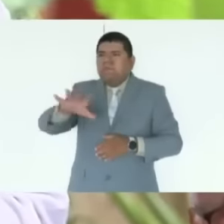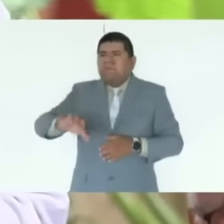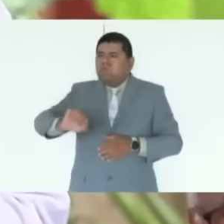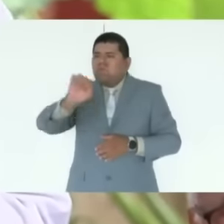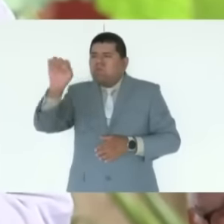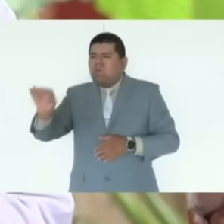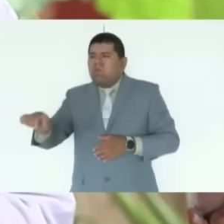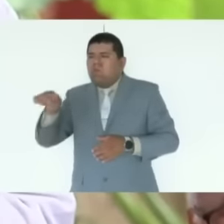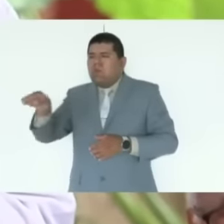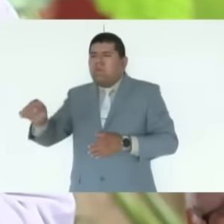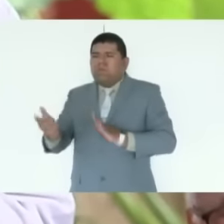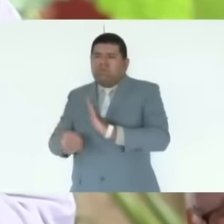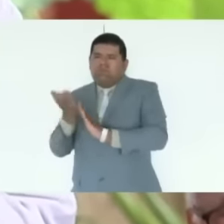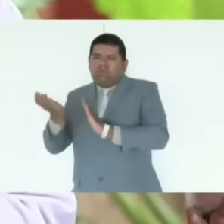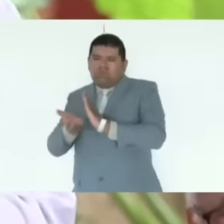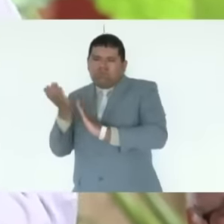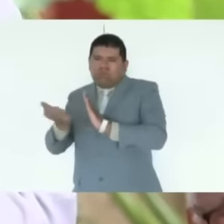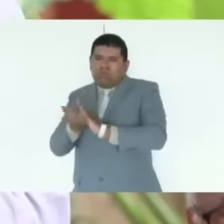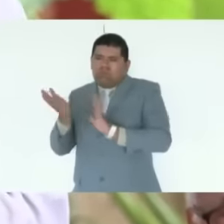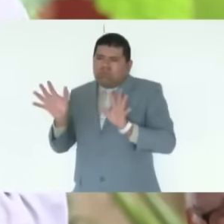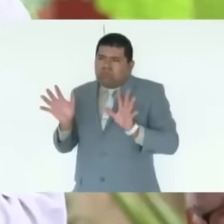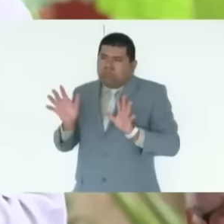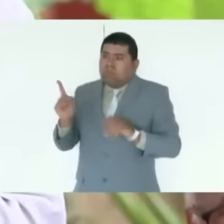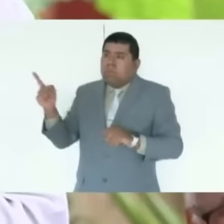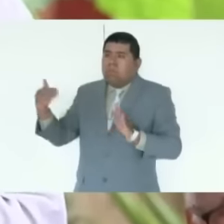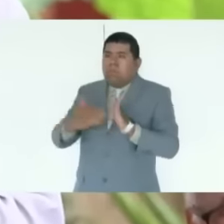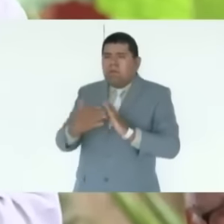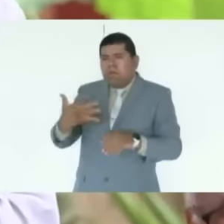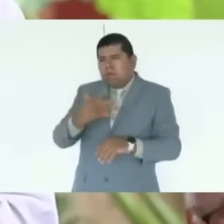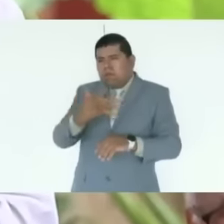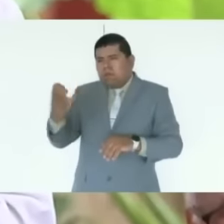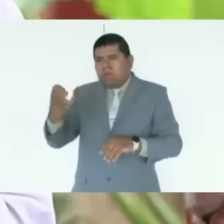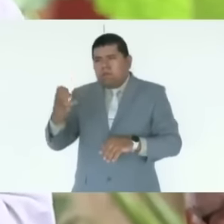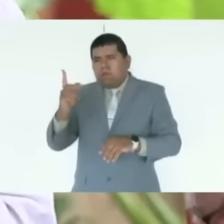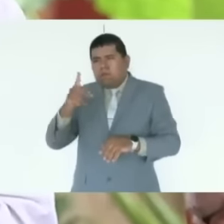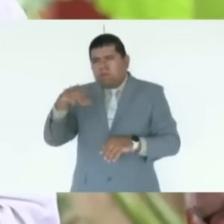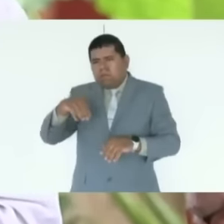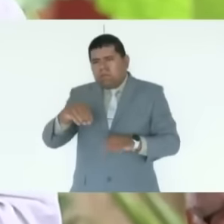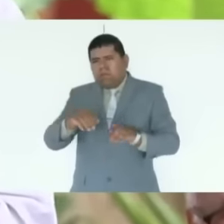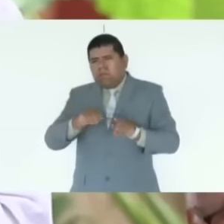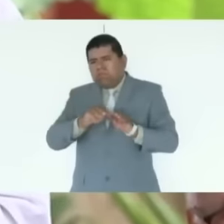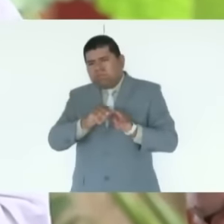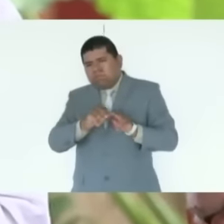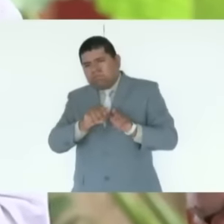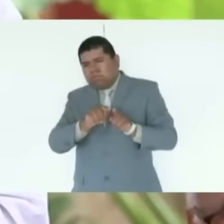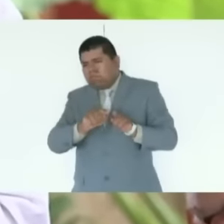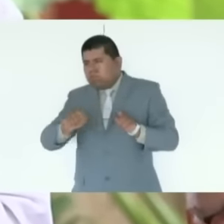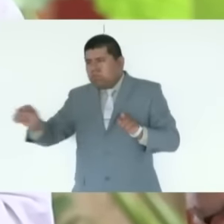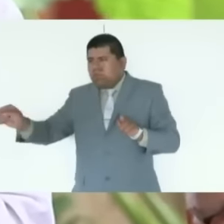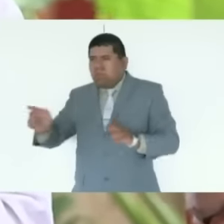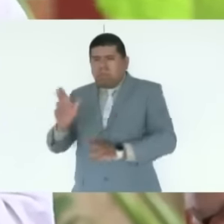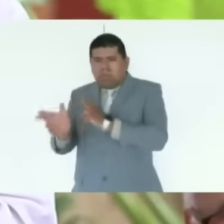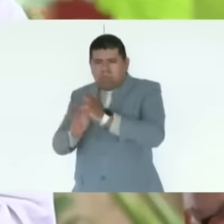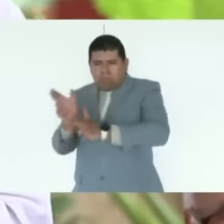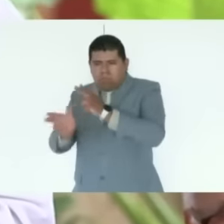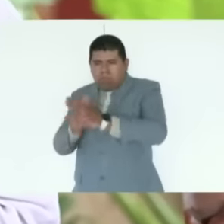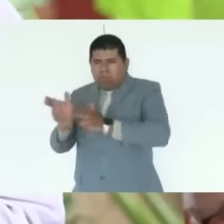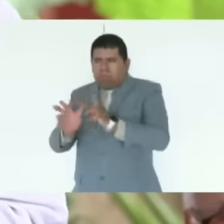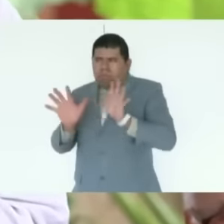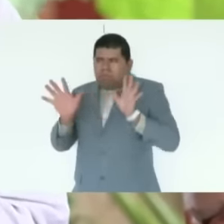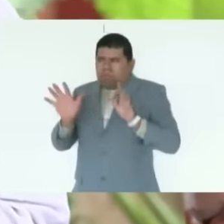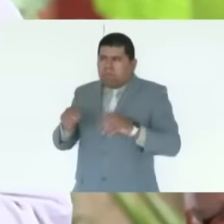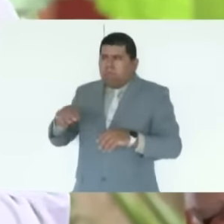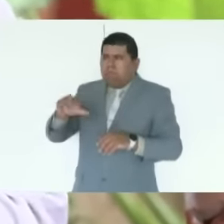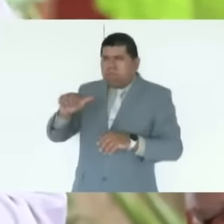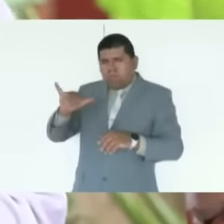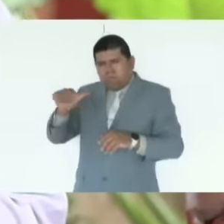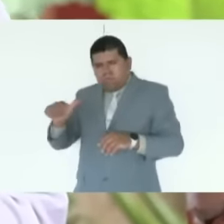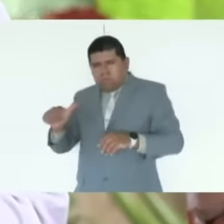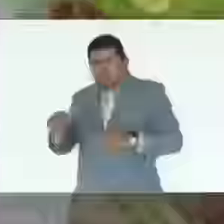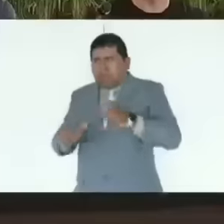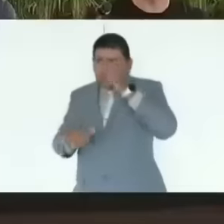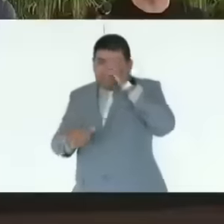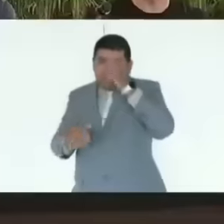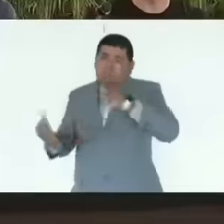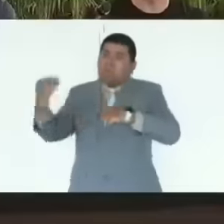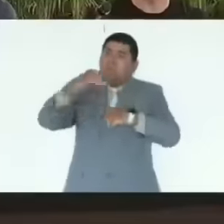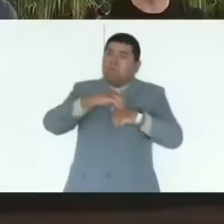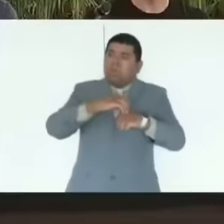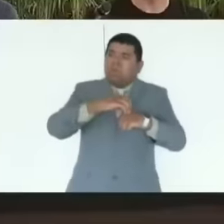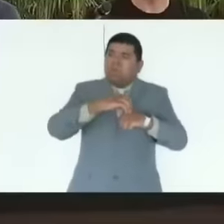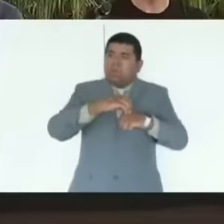because the passenger trains that in the period